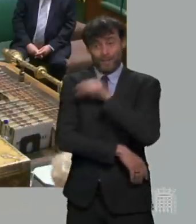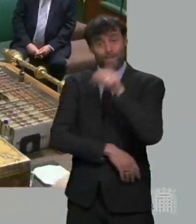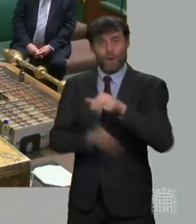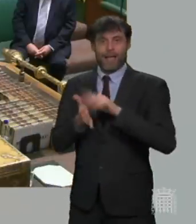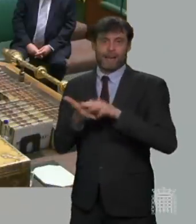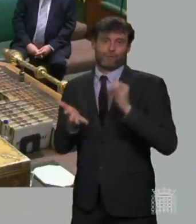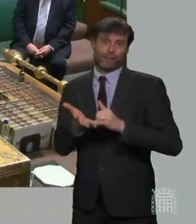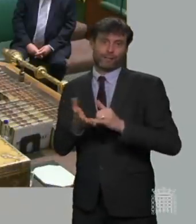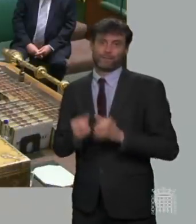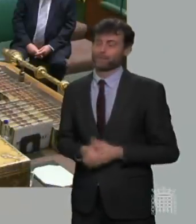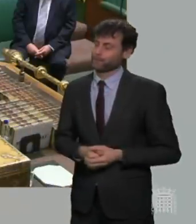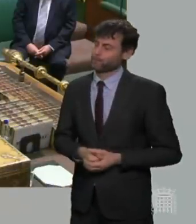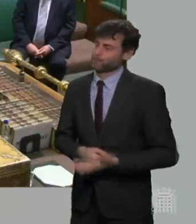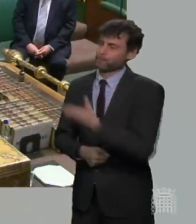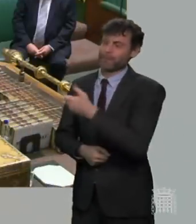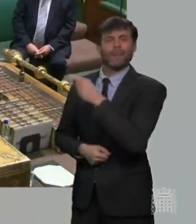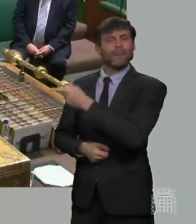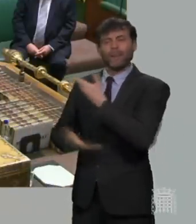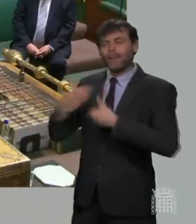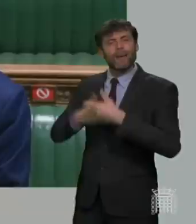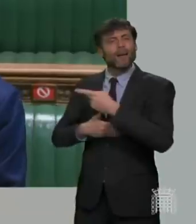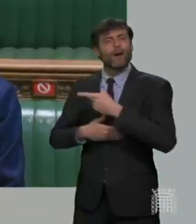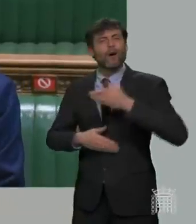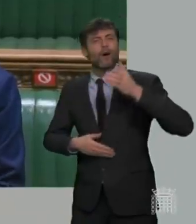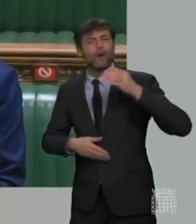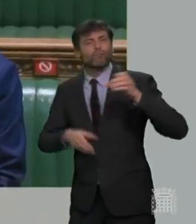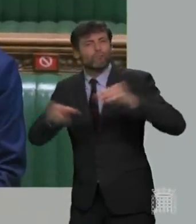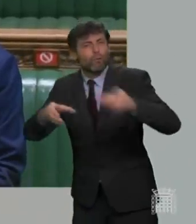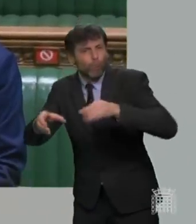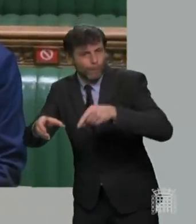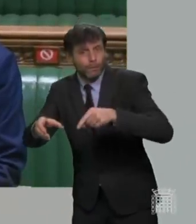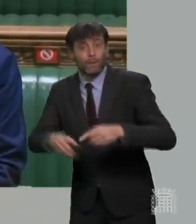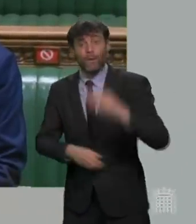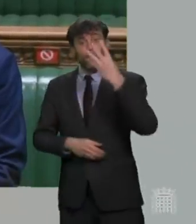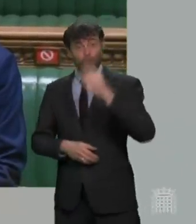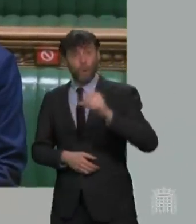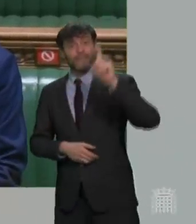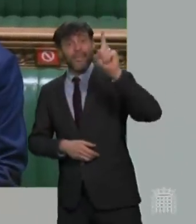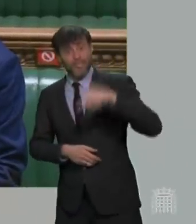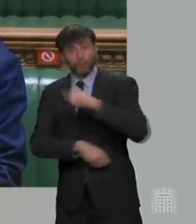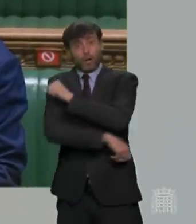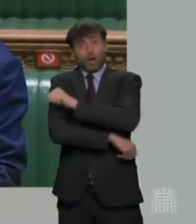The Prime Minister talks about recruitment; there are currently 40,000 nursing vacancies and 7,000